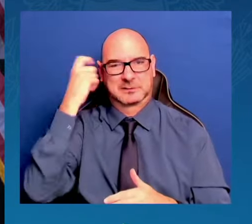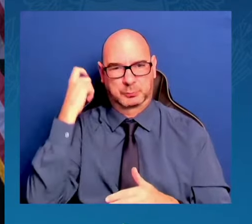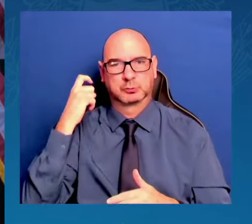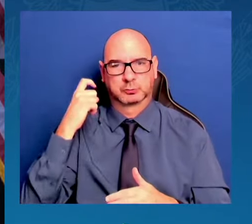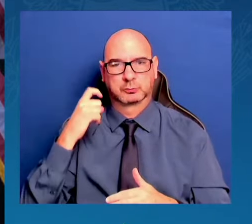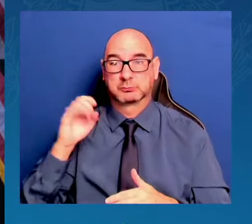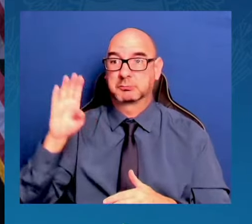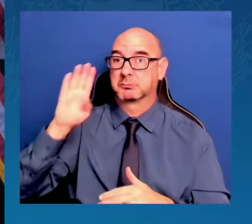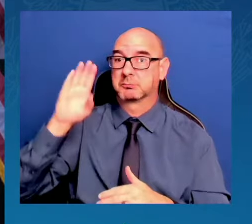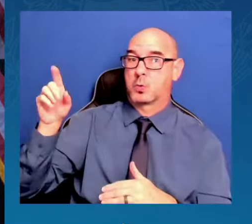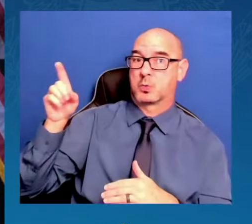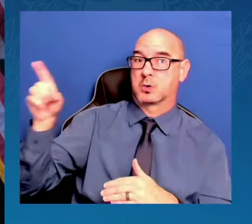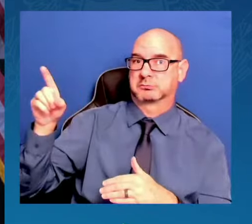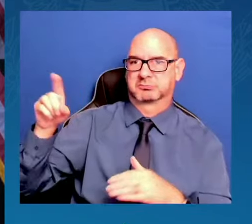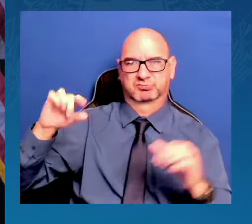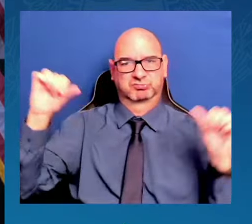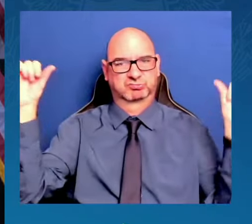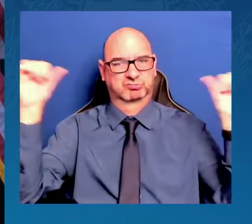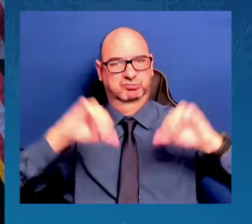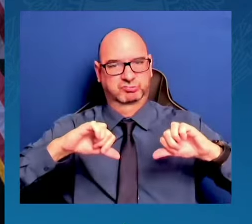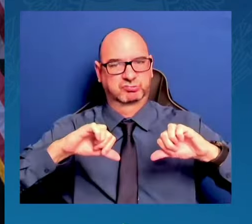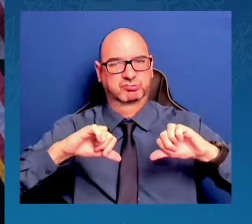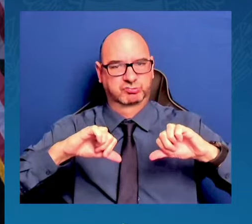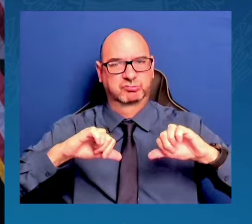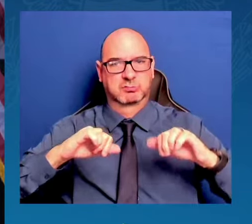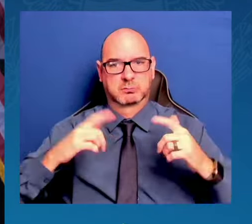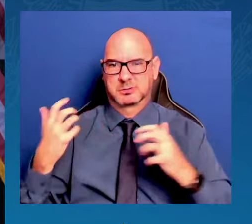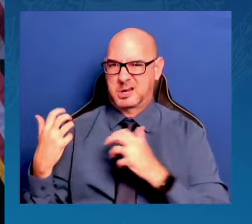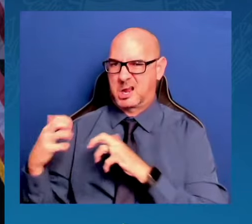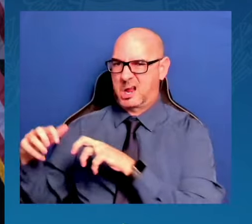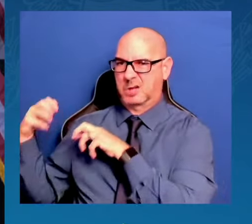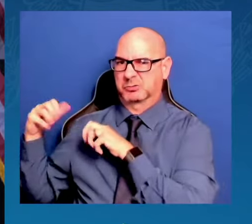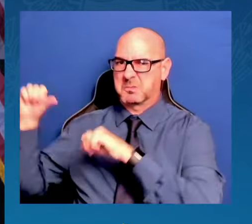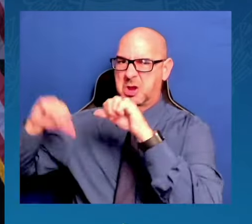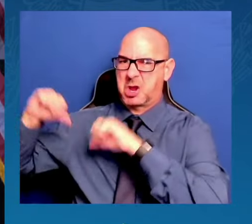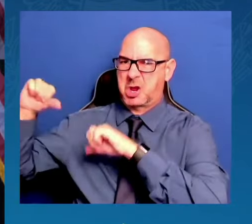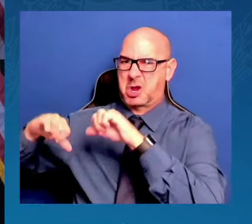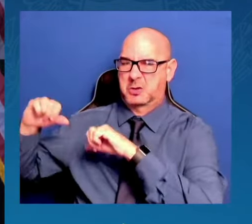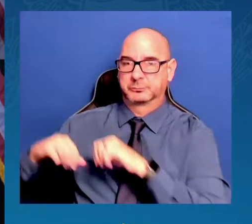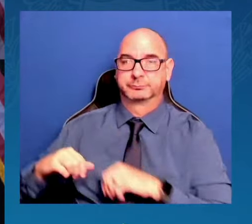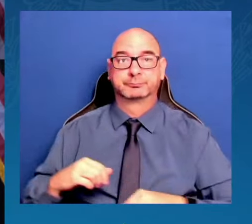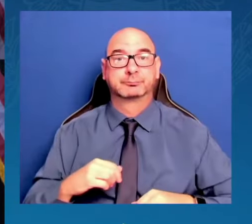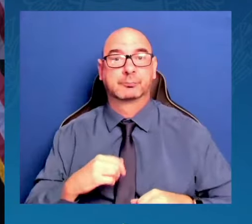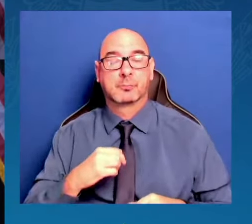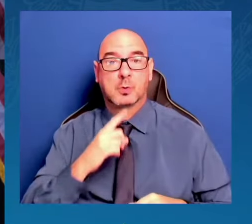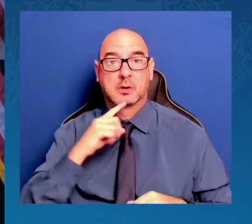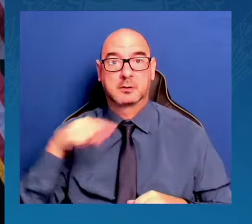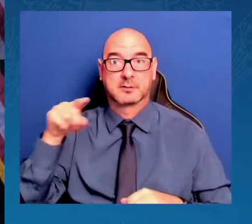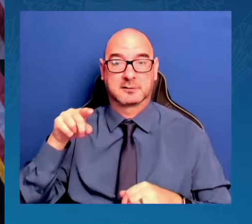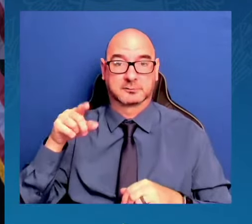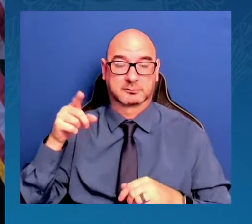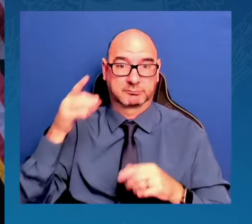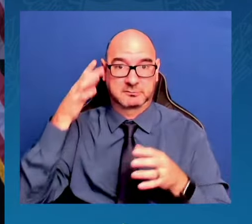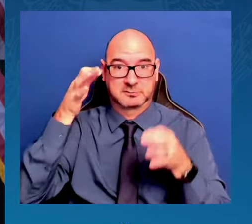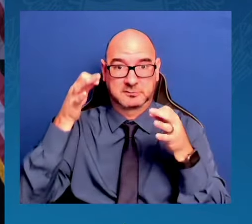Audience: Boo -- Dr. Prabhakaran: Since the Dobbs decision, my colleagues and I have felt heartache over and over again.